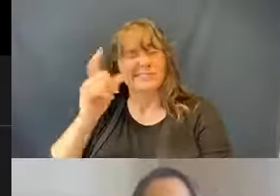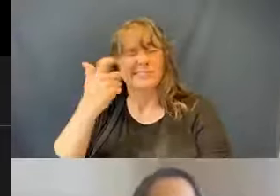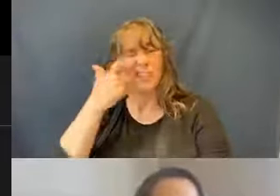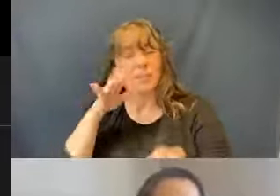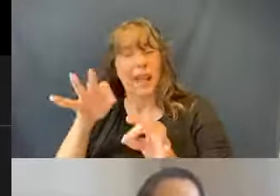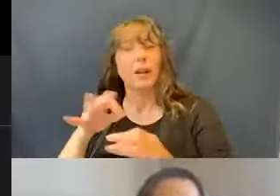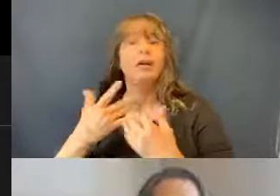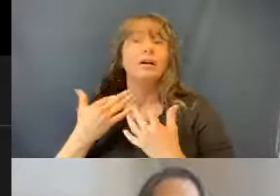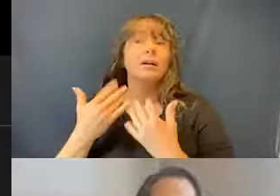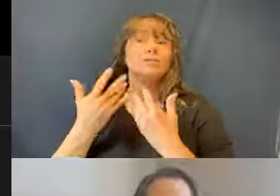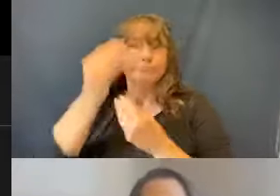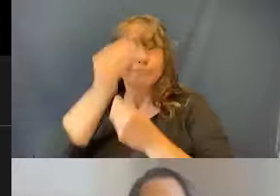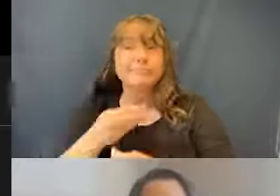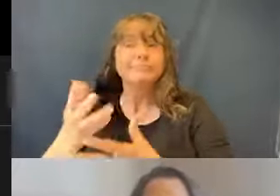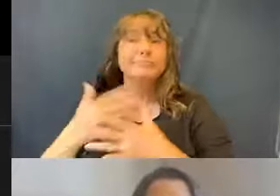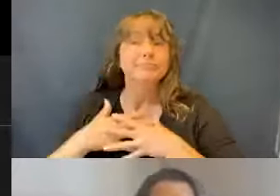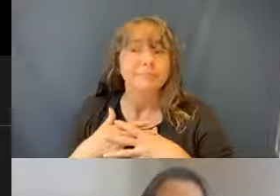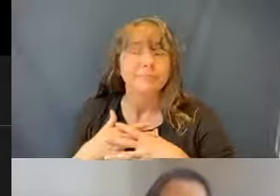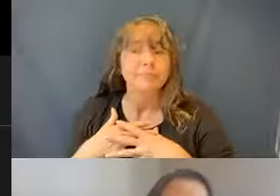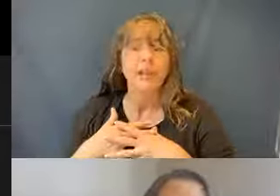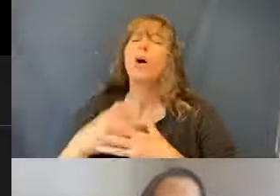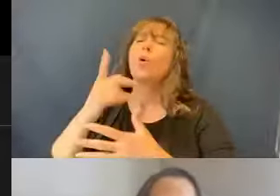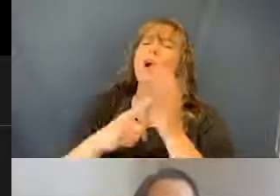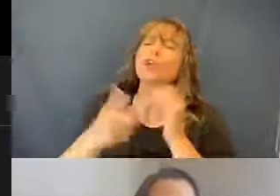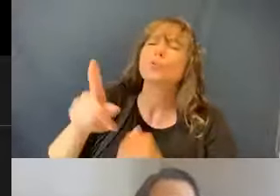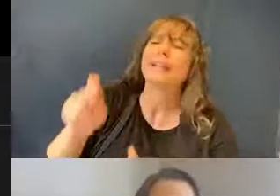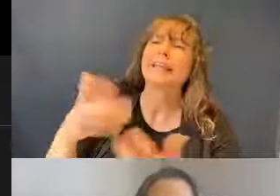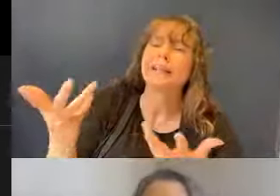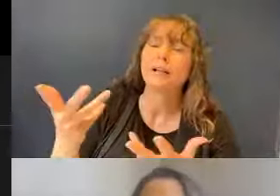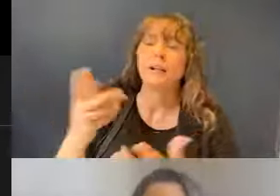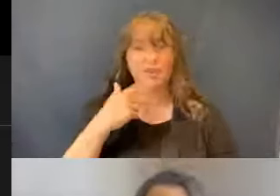need to ask them what they need. As a general rule, there are some things you can pretty